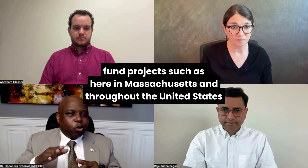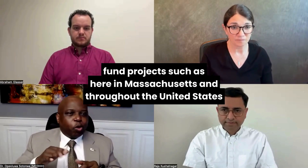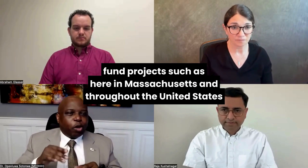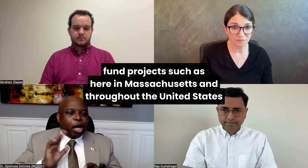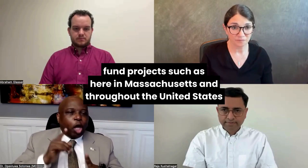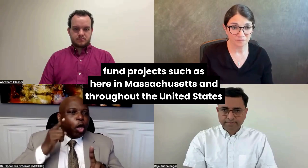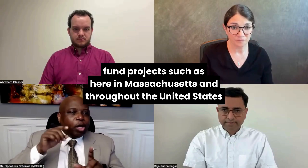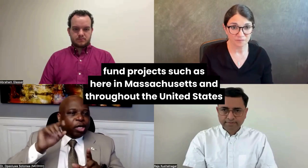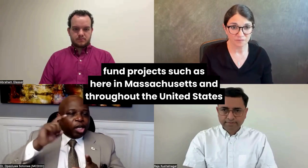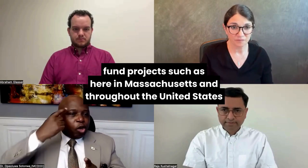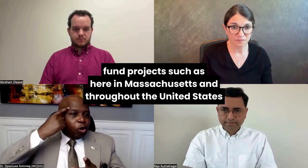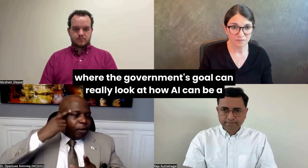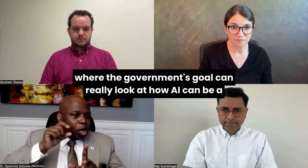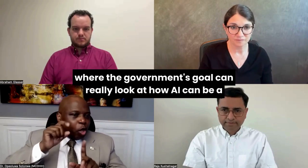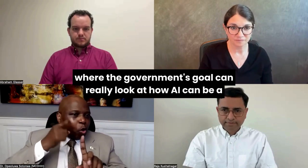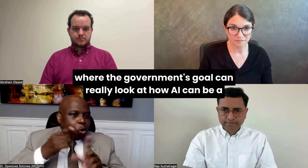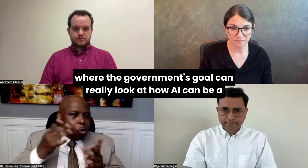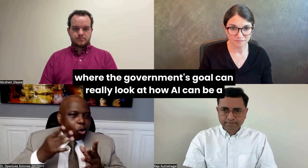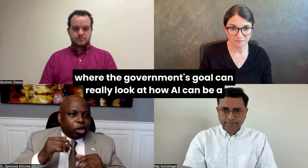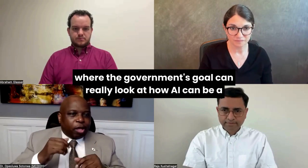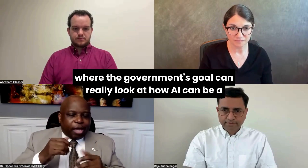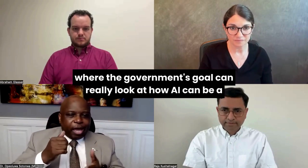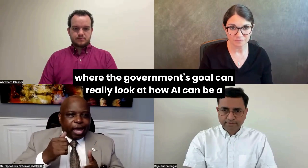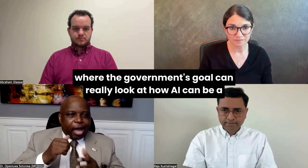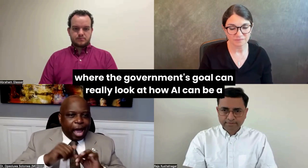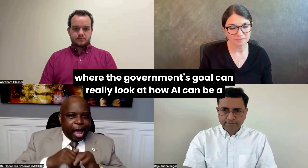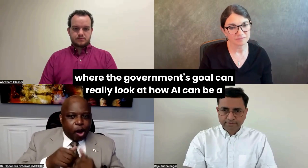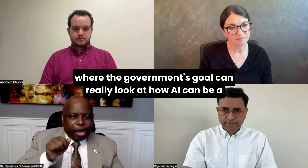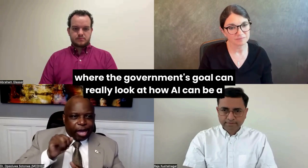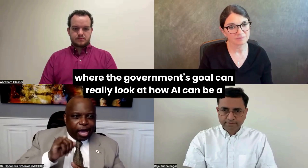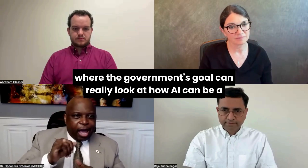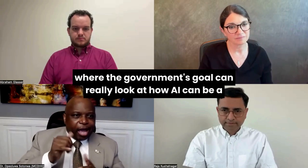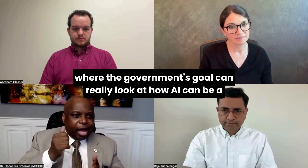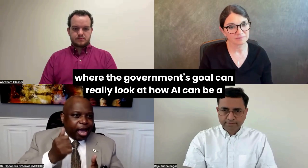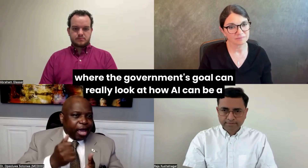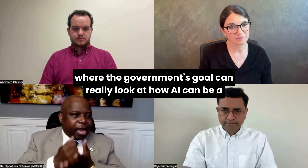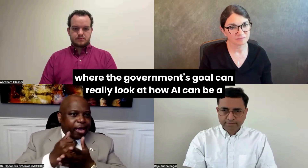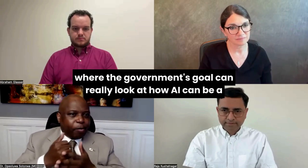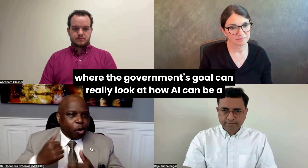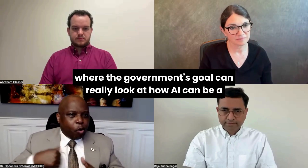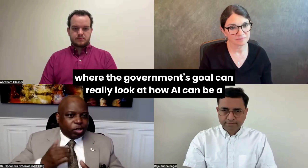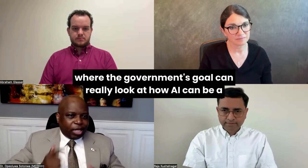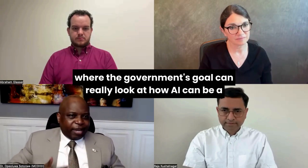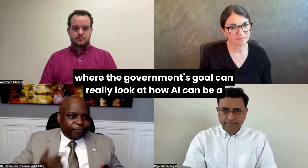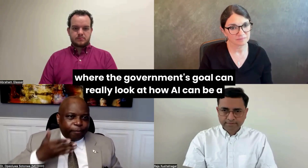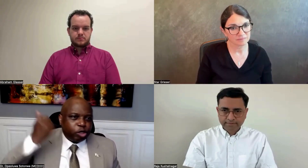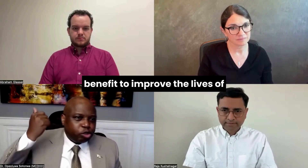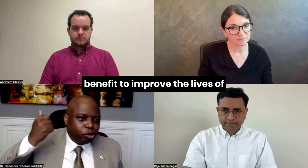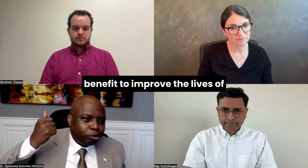where the government's goal can really look at how AI can be a benefit to improve the lives of